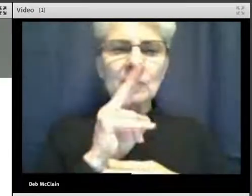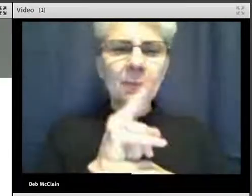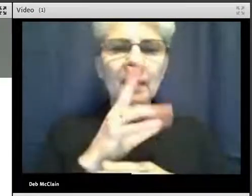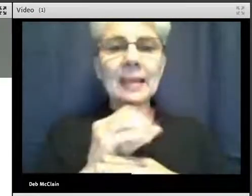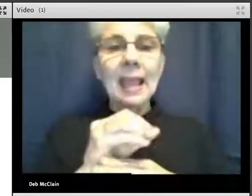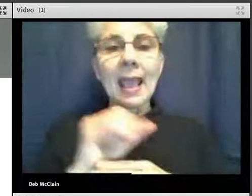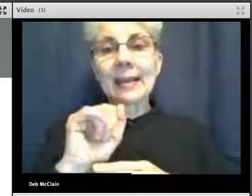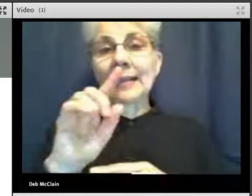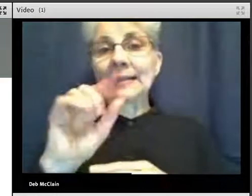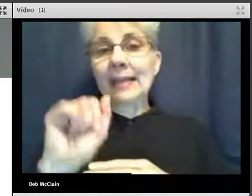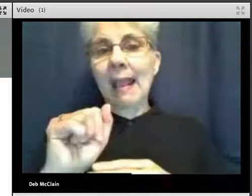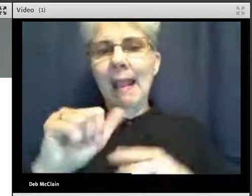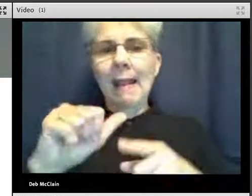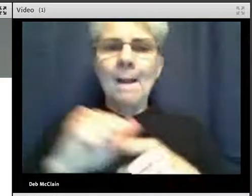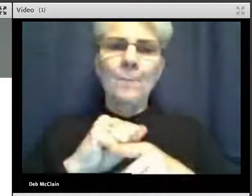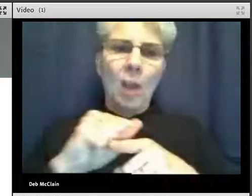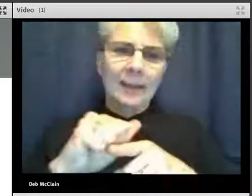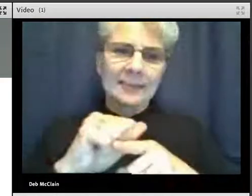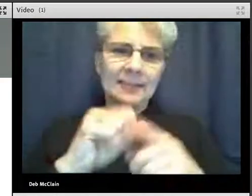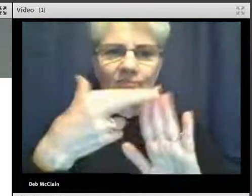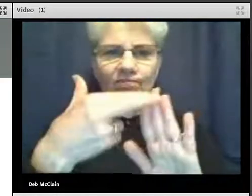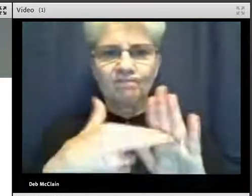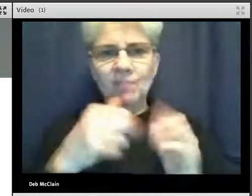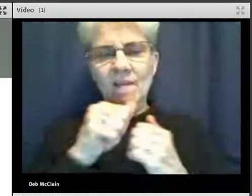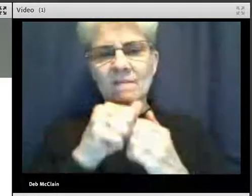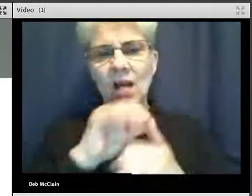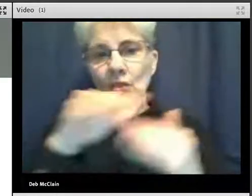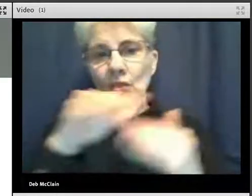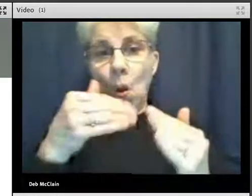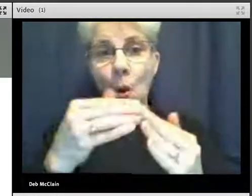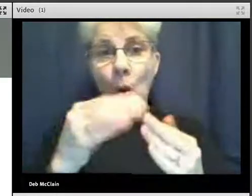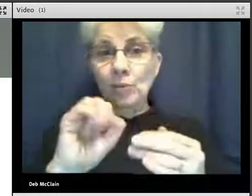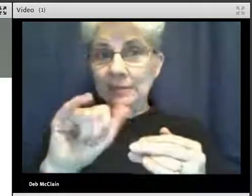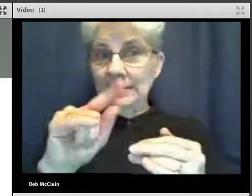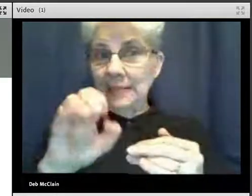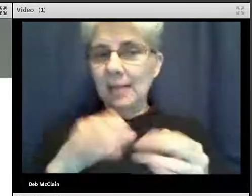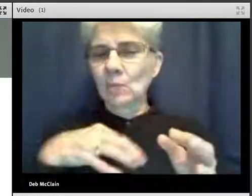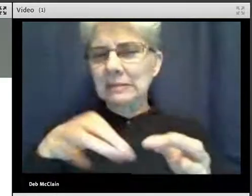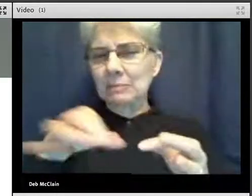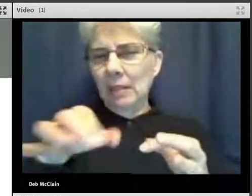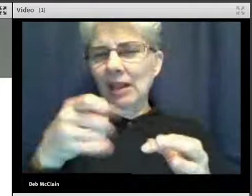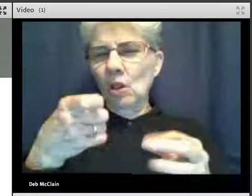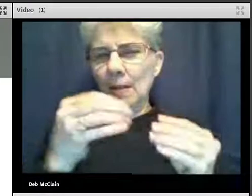and ADA practices overall in your whole site. And we'll get into a little bit of that later.